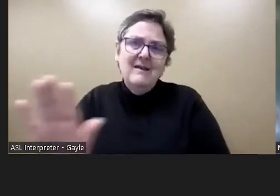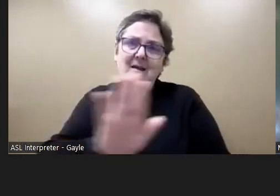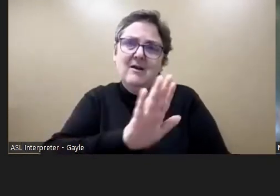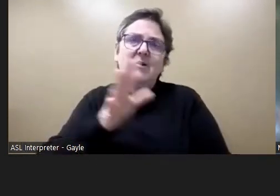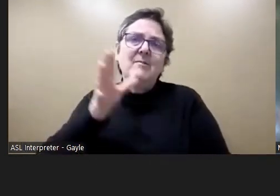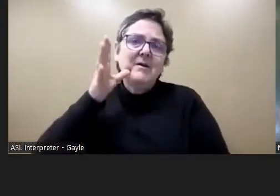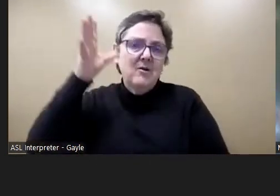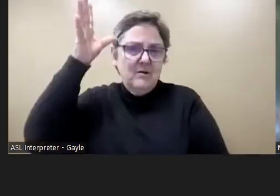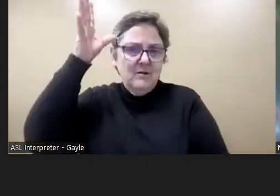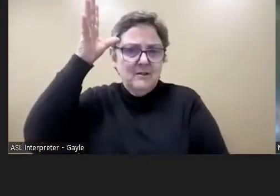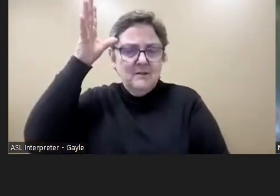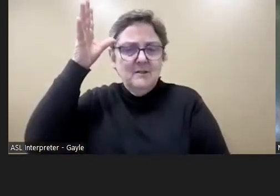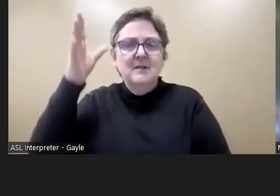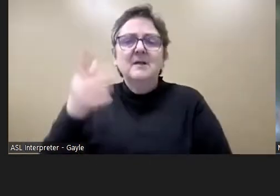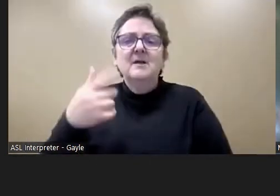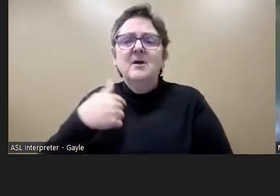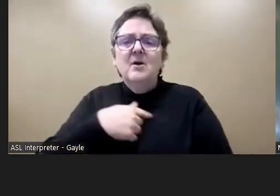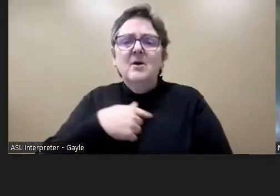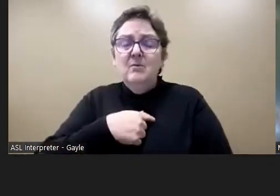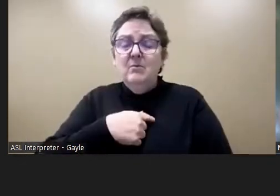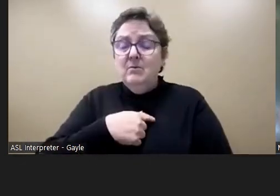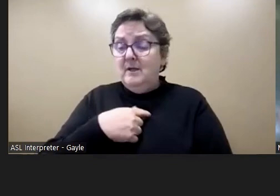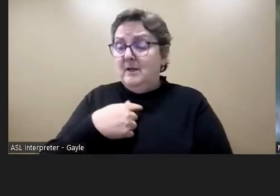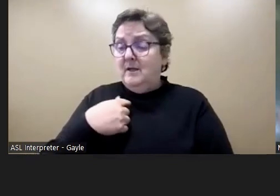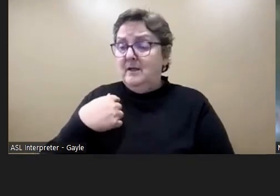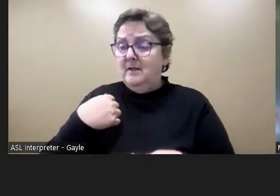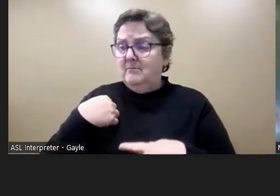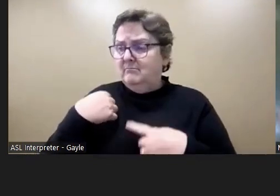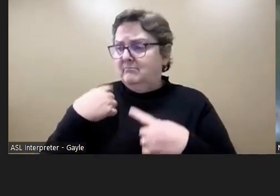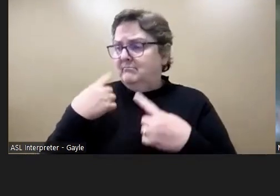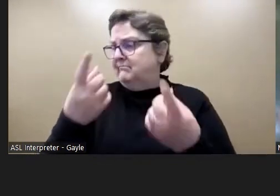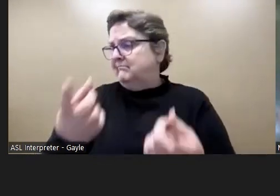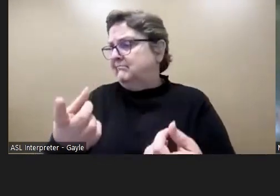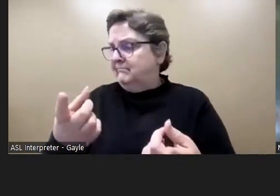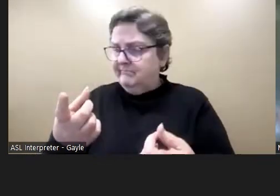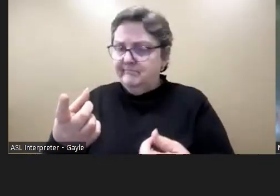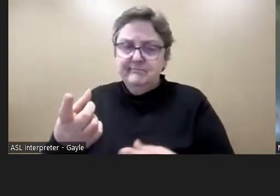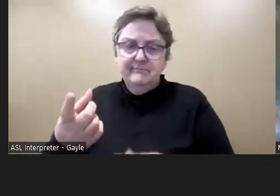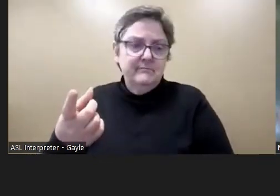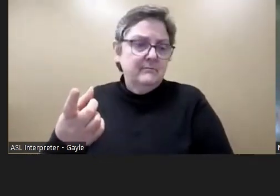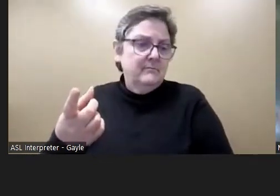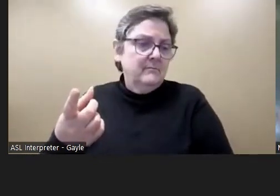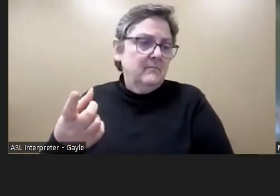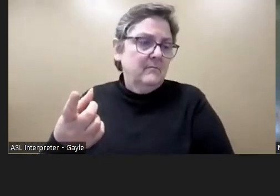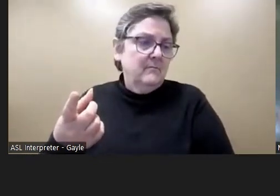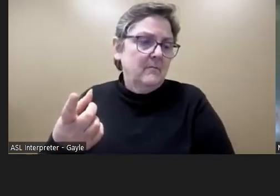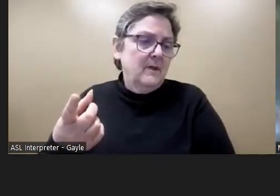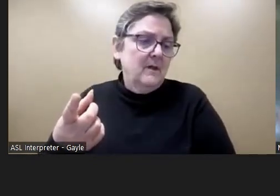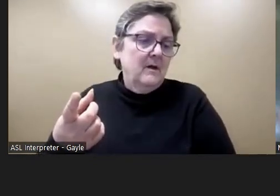We were always scolded by the sectors, when we're working in the field,